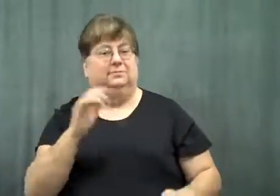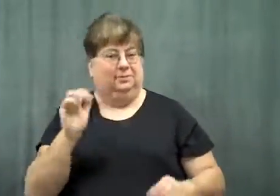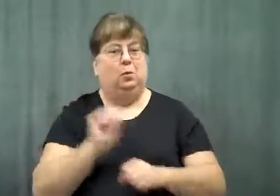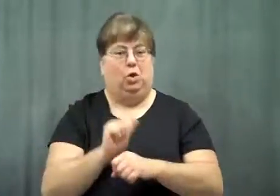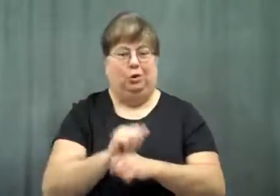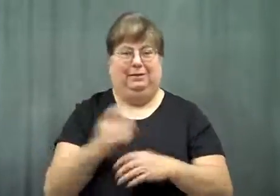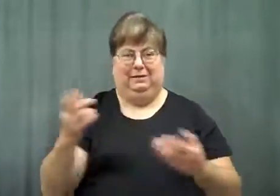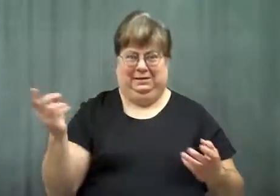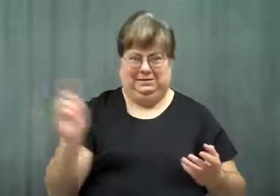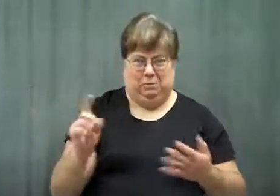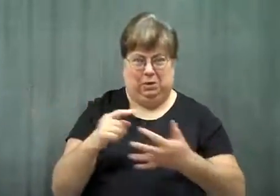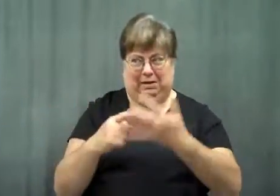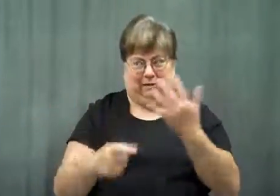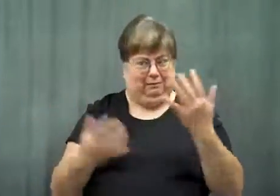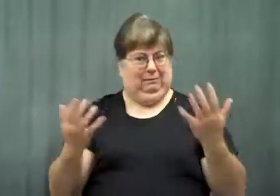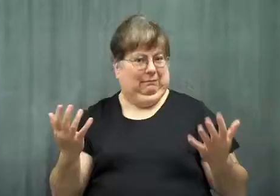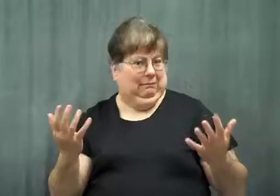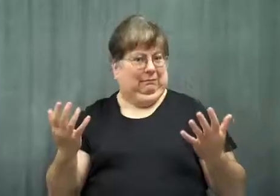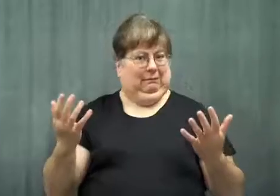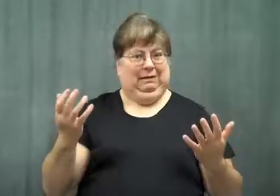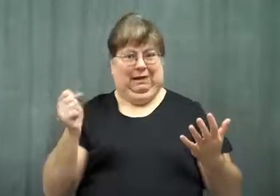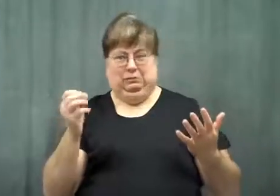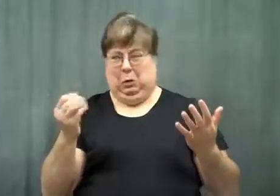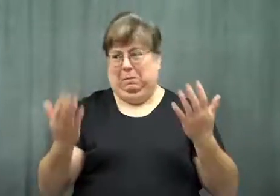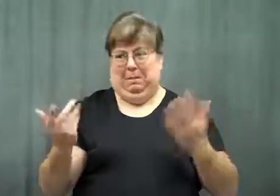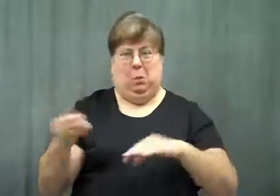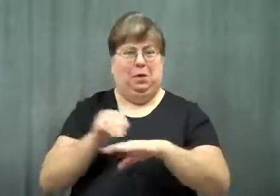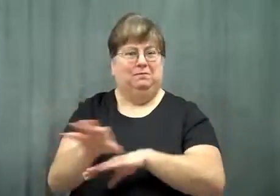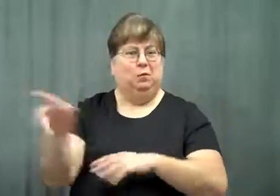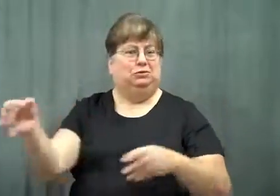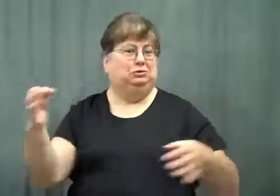They felt that her work for Democratic administrations might influence her as a judge.